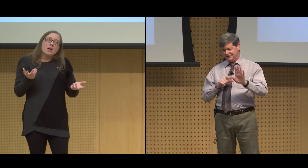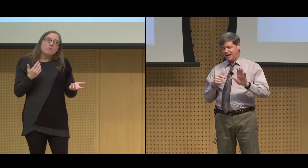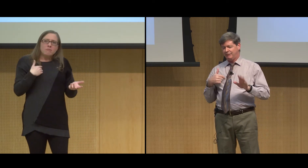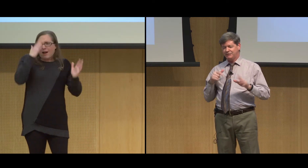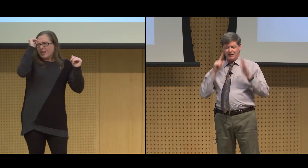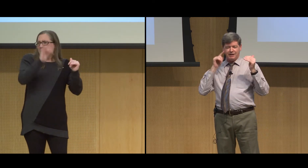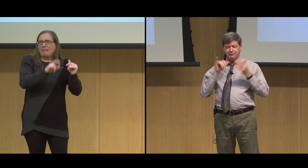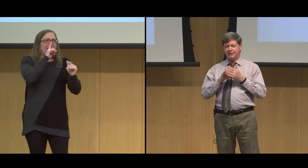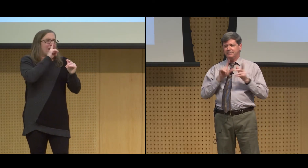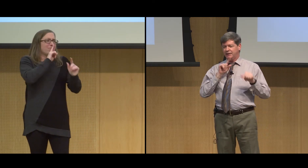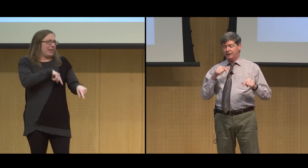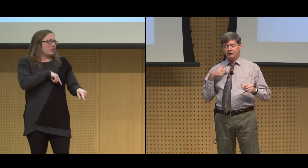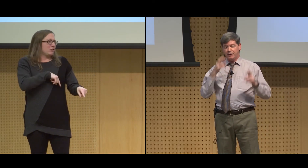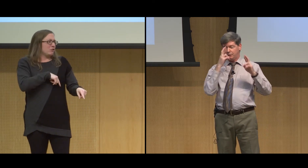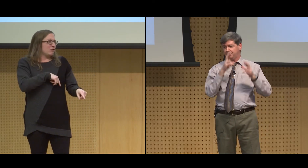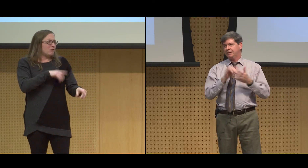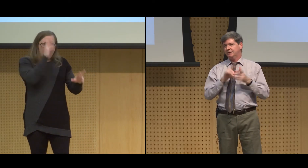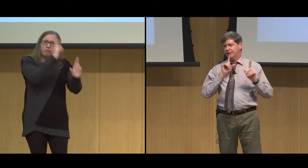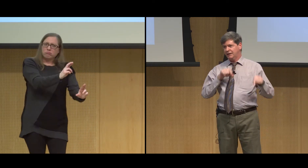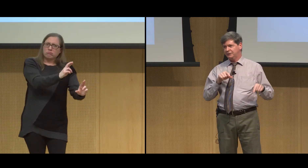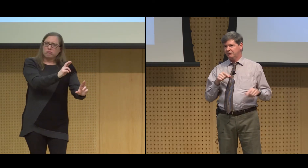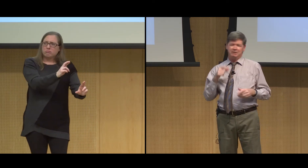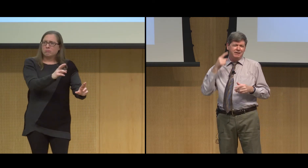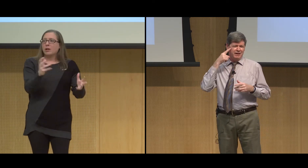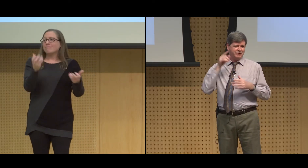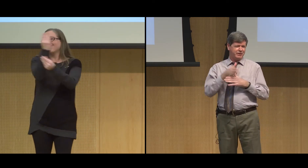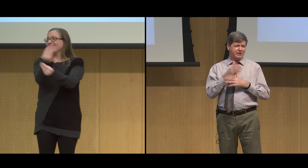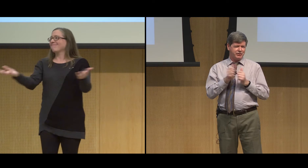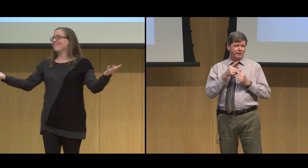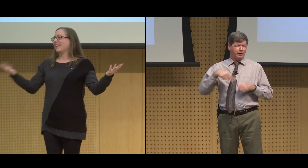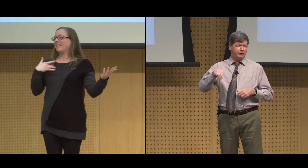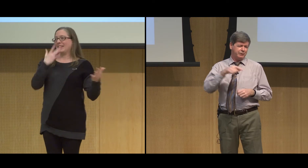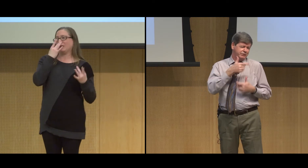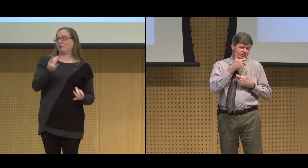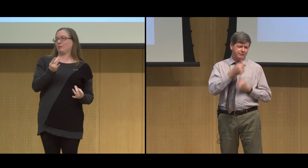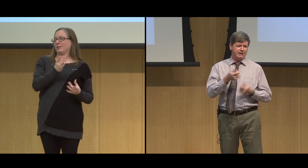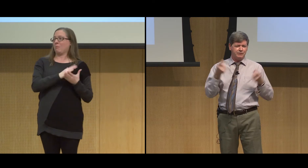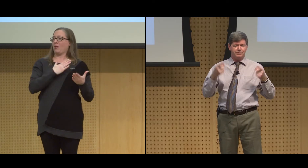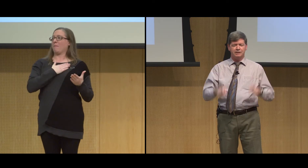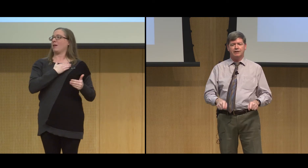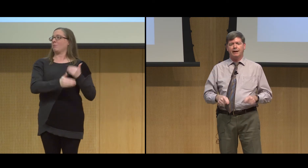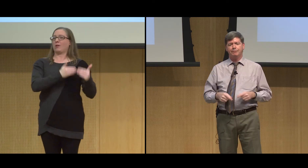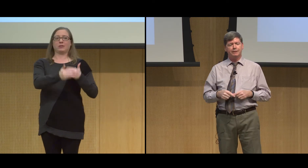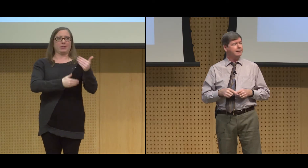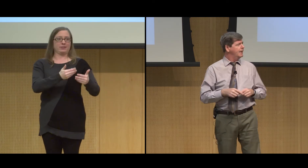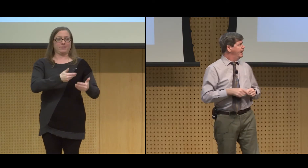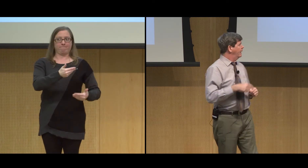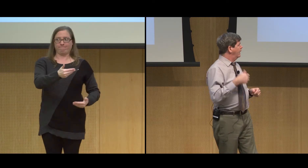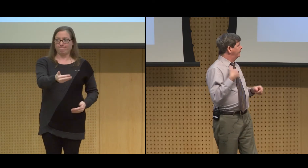at the time because I expected that answer, and I respected that answer, but I just thought I'd share that with you as something interesting that happened.